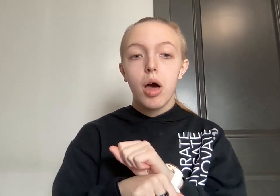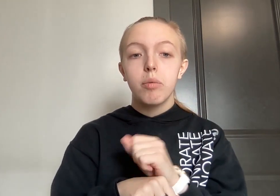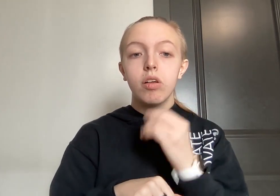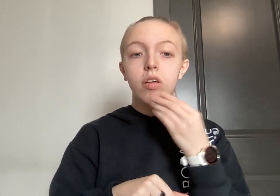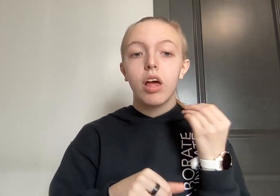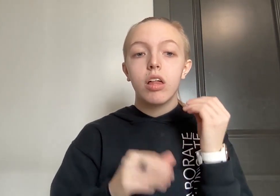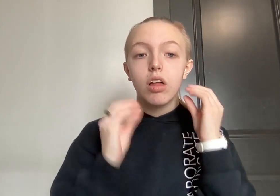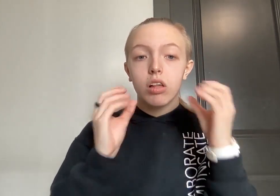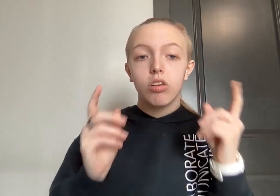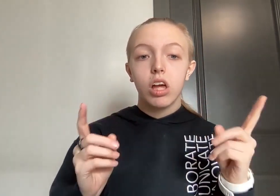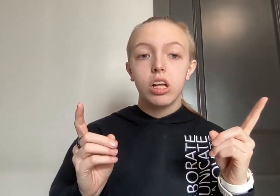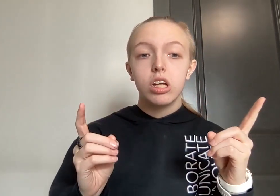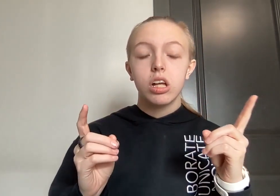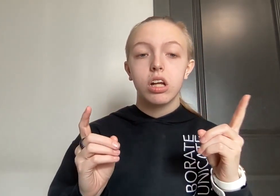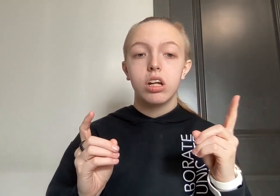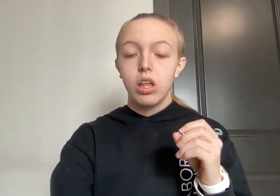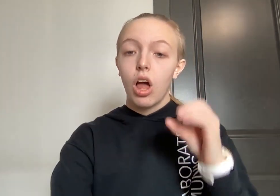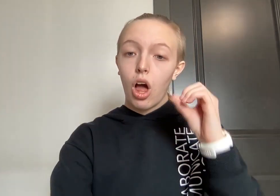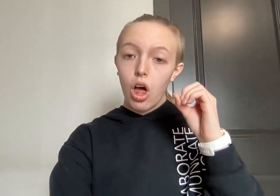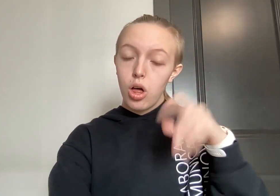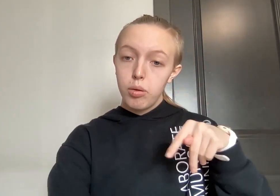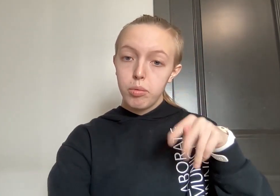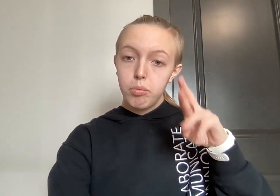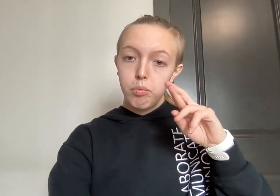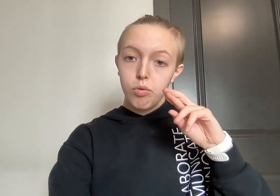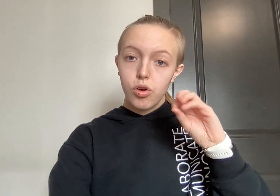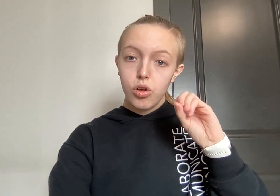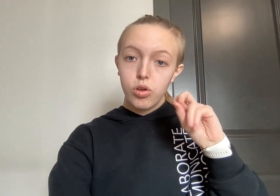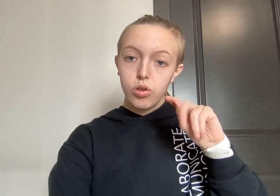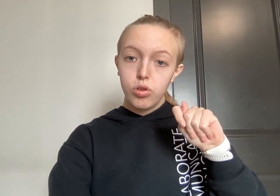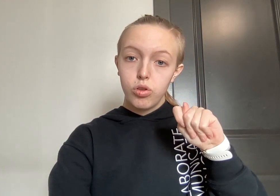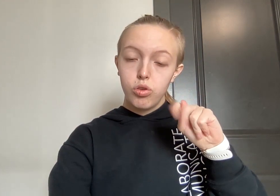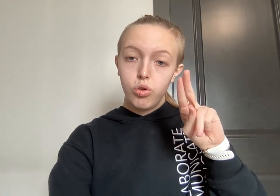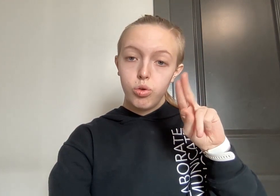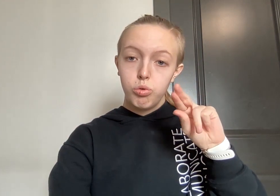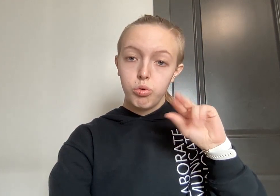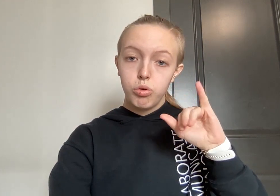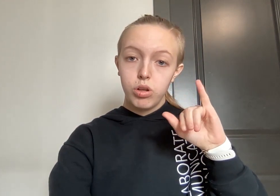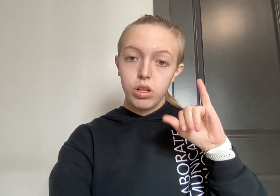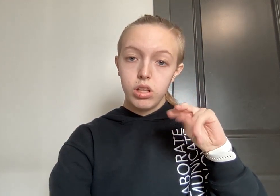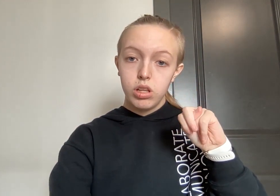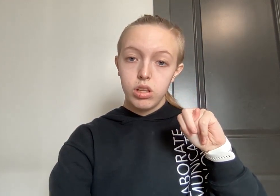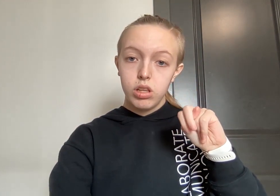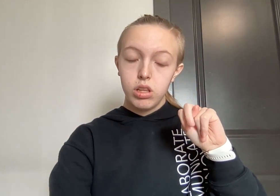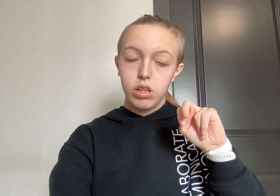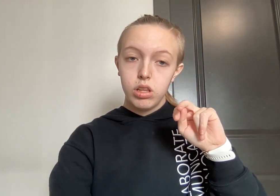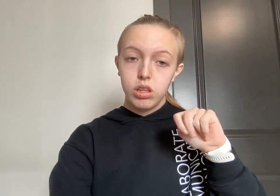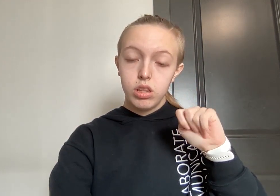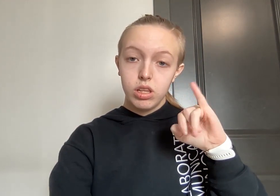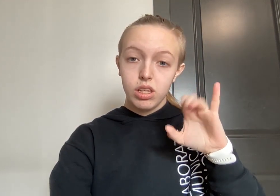and education and opprotunities.